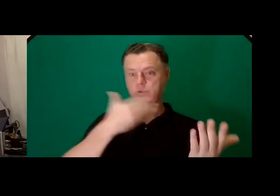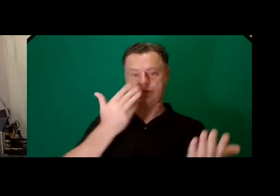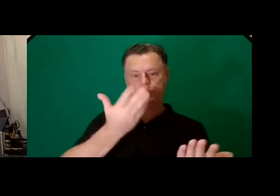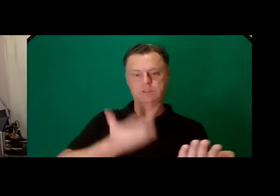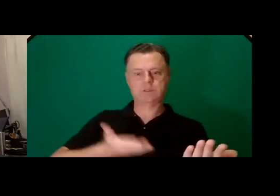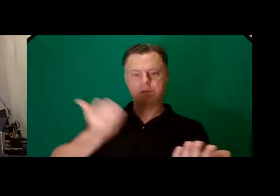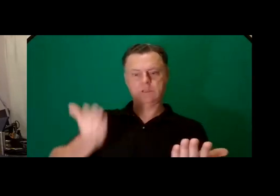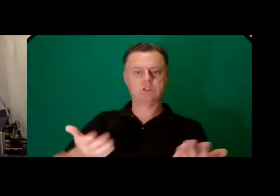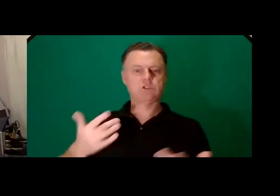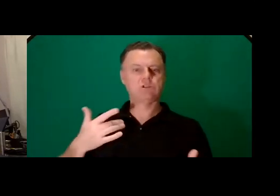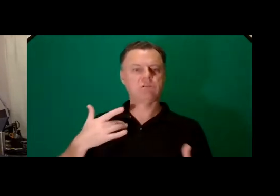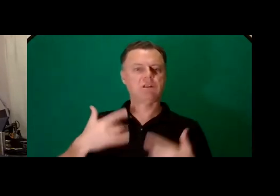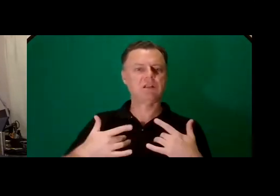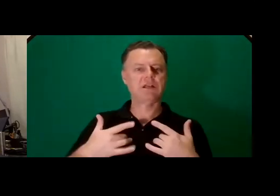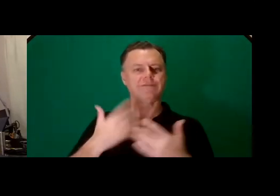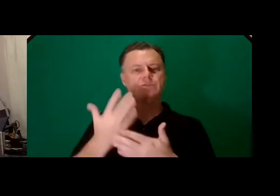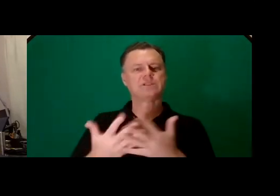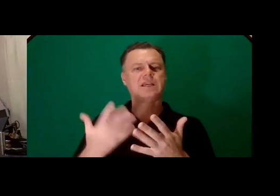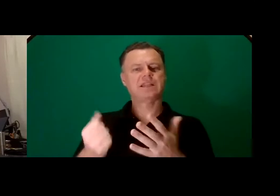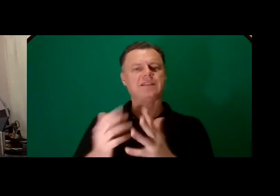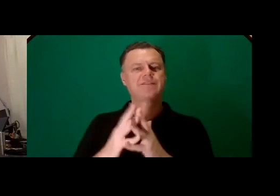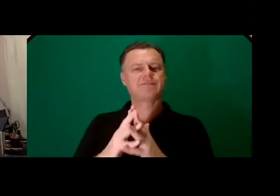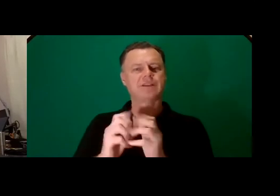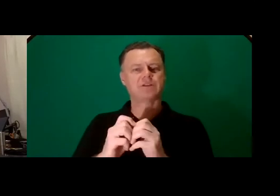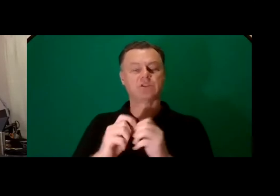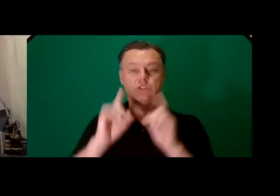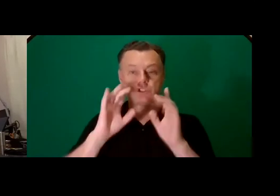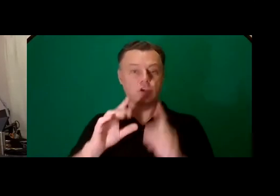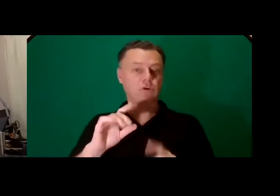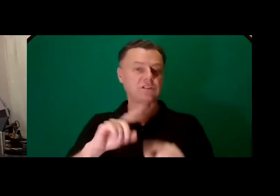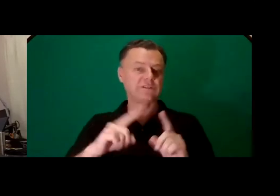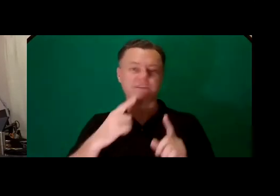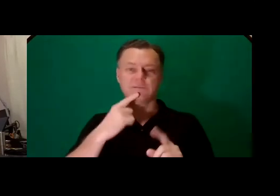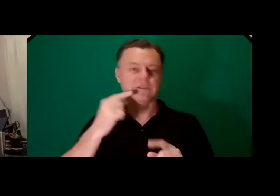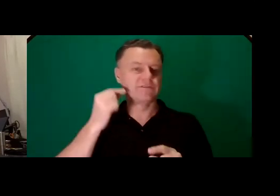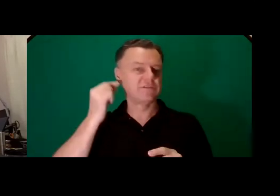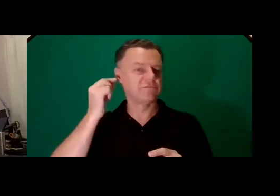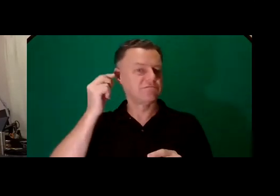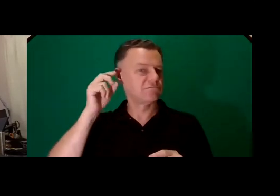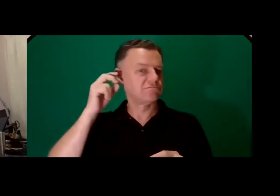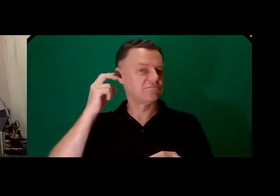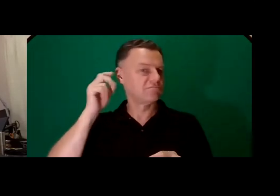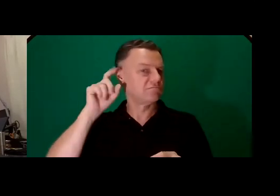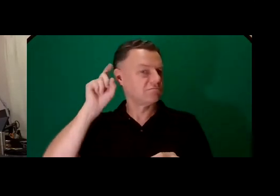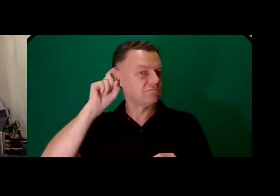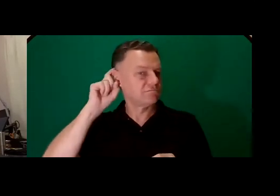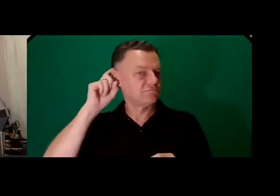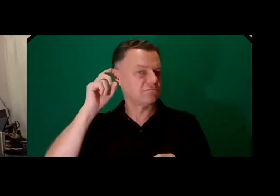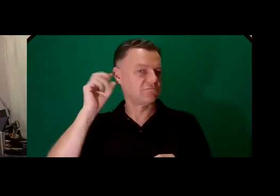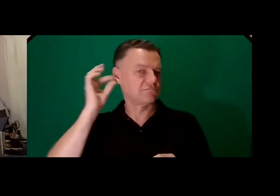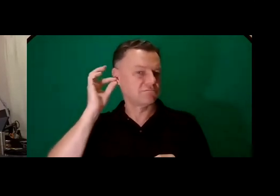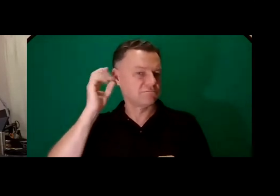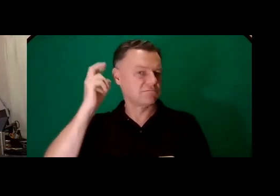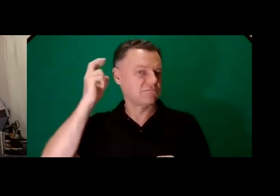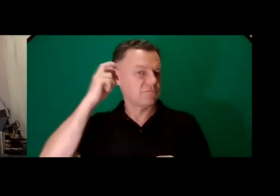had value and it showed hearing aids and it showed cochlear implants and Auslan, how different